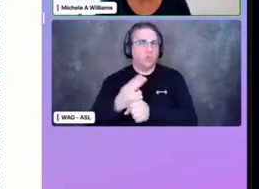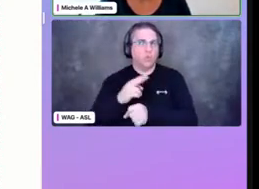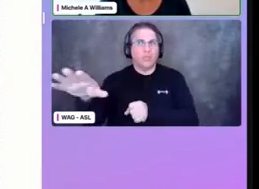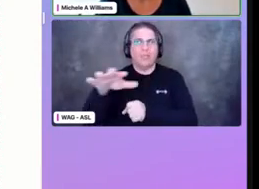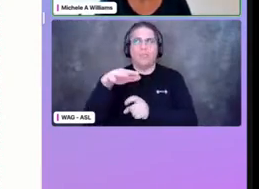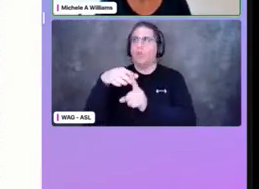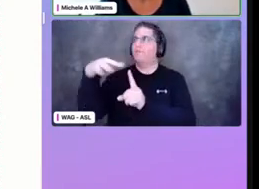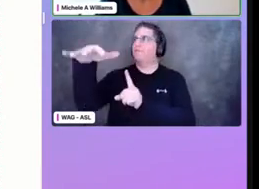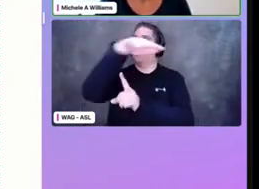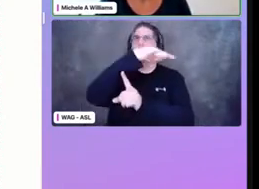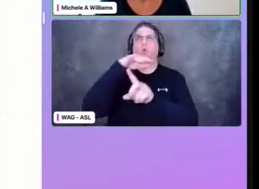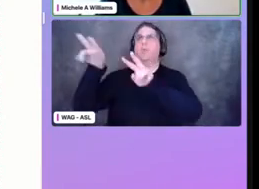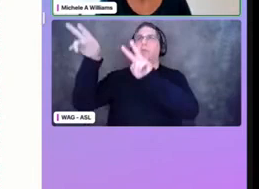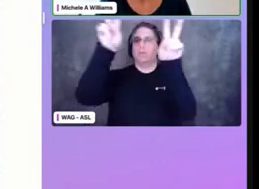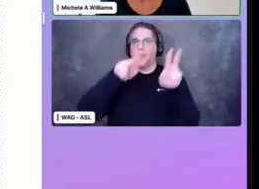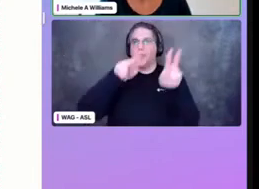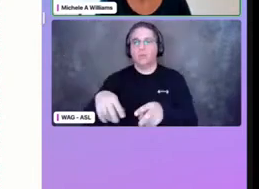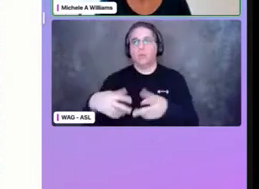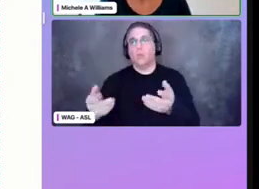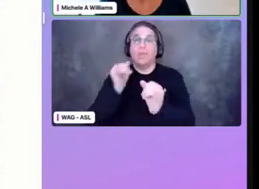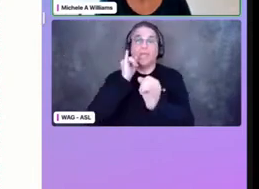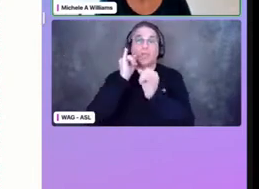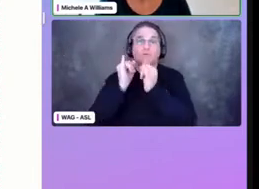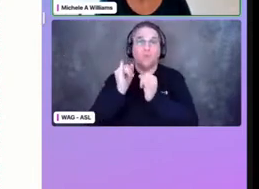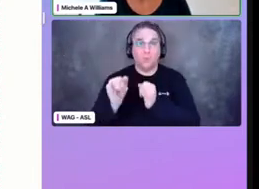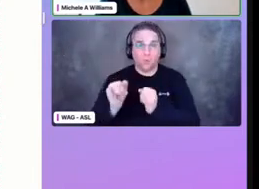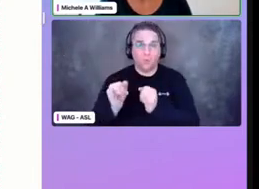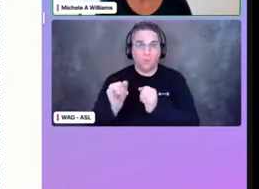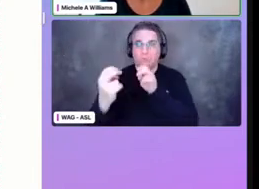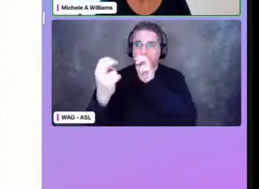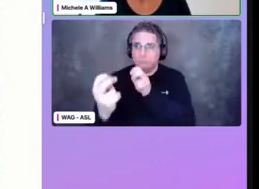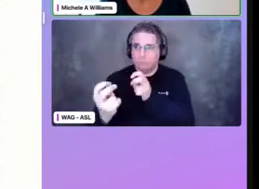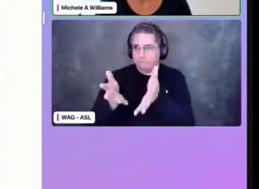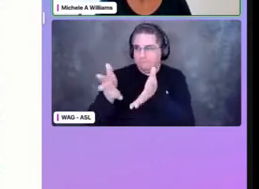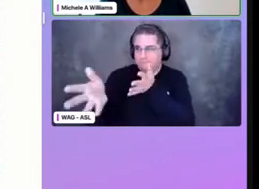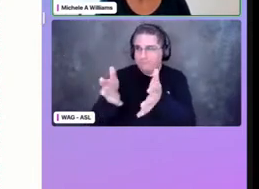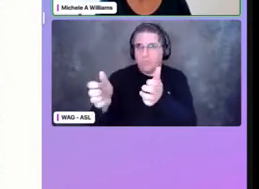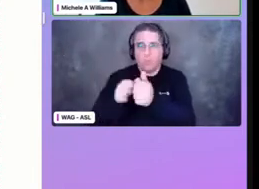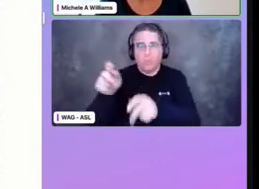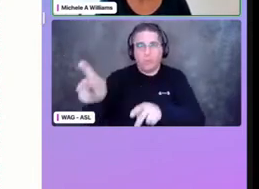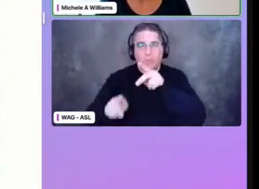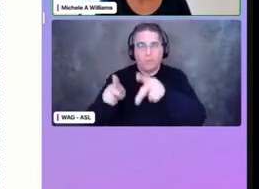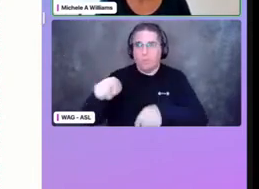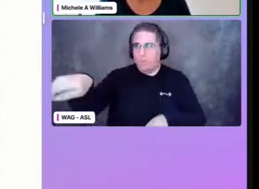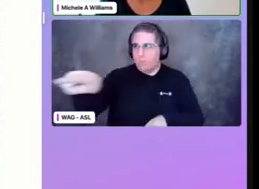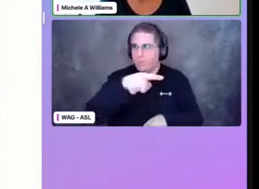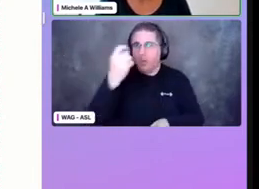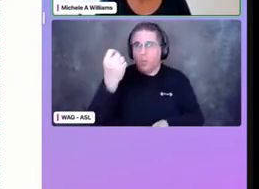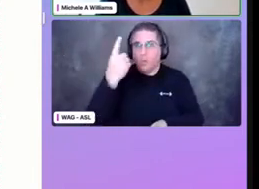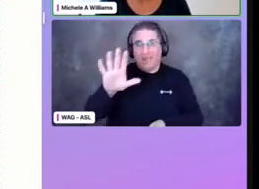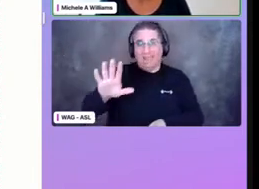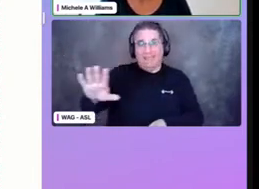methods that contextual inquiry which is basically an observation in someone's current environment,